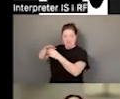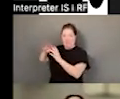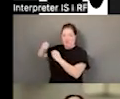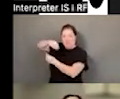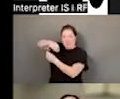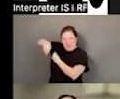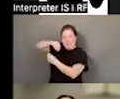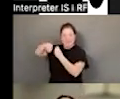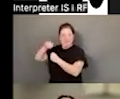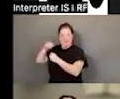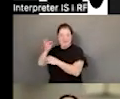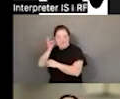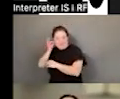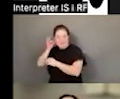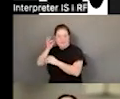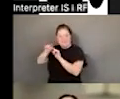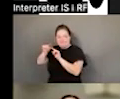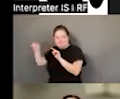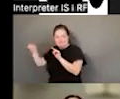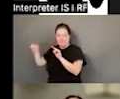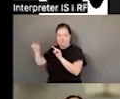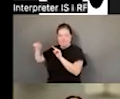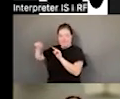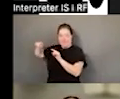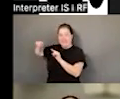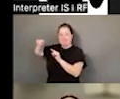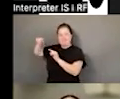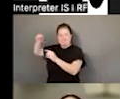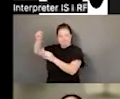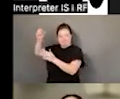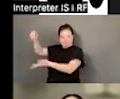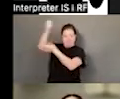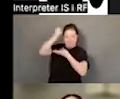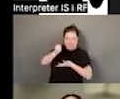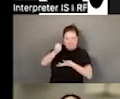So in the project we selected four criteria for guidelines